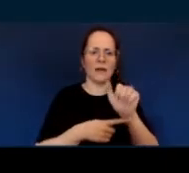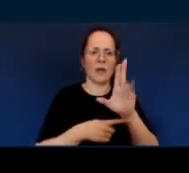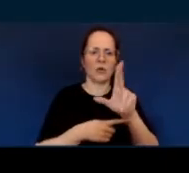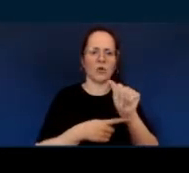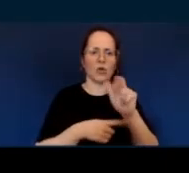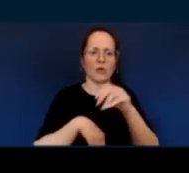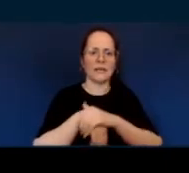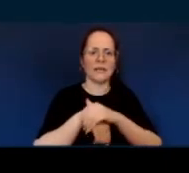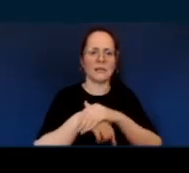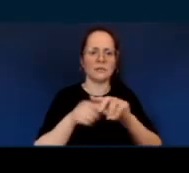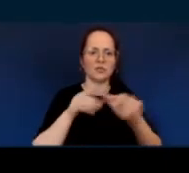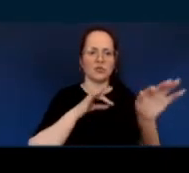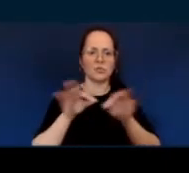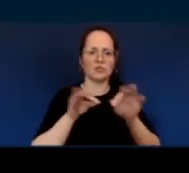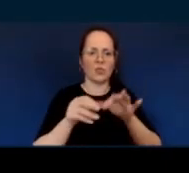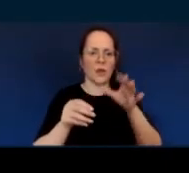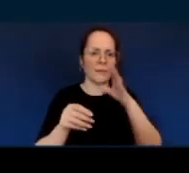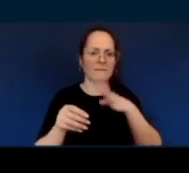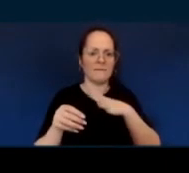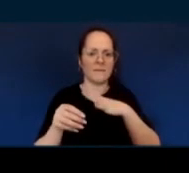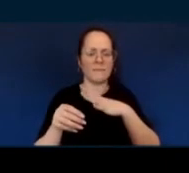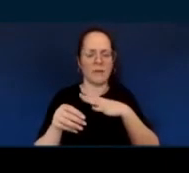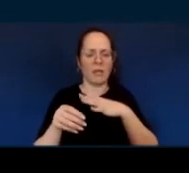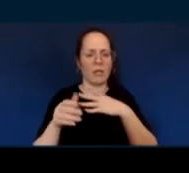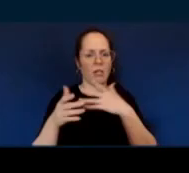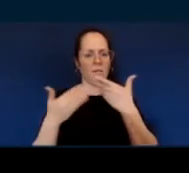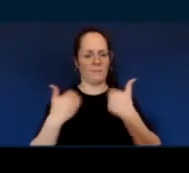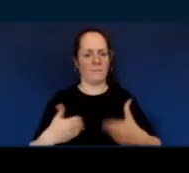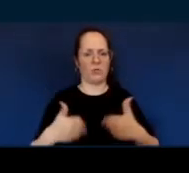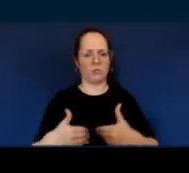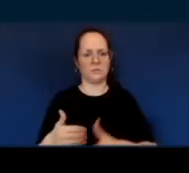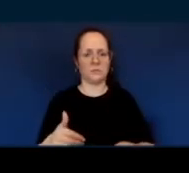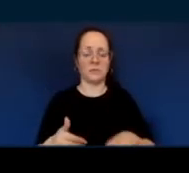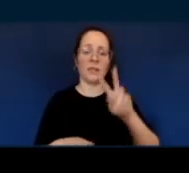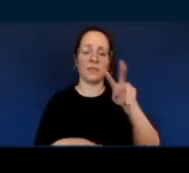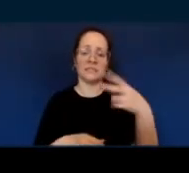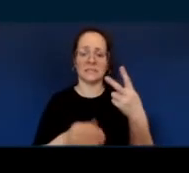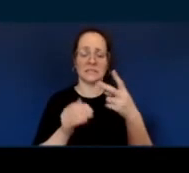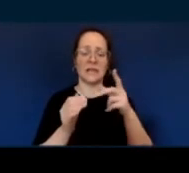CAME OUT IN 1631, THE IMAGE ON